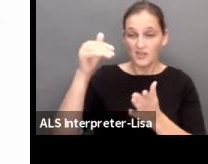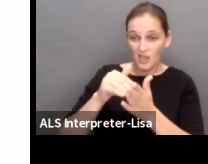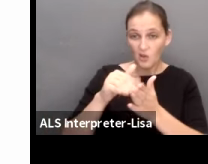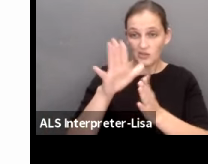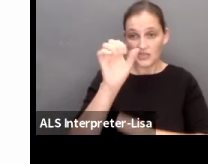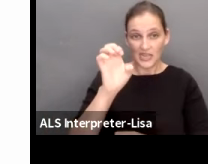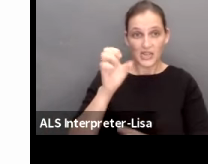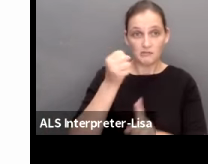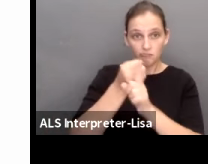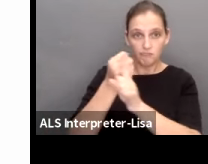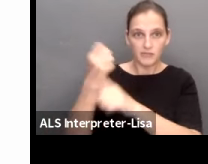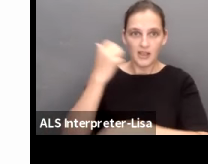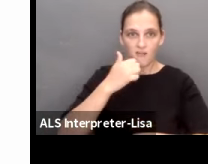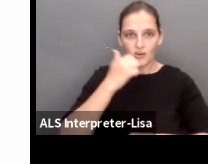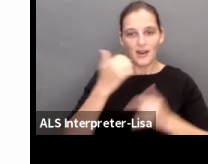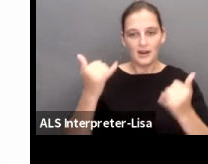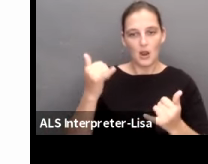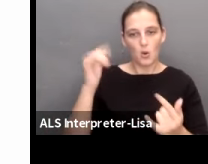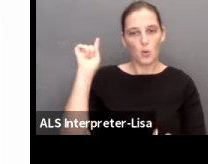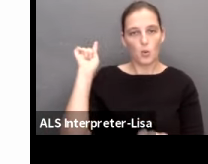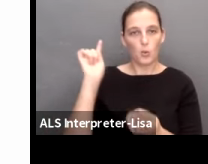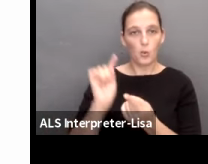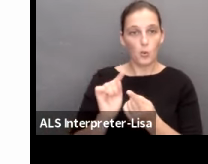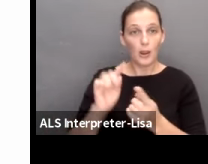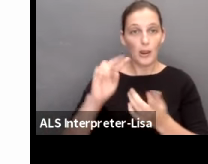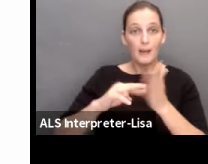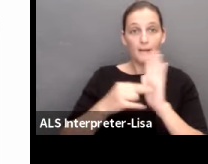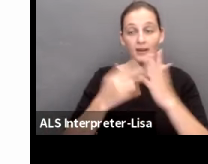going down that doesn't mean that we're out of the woods.